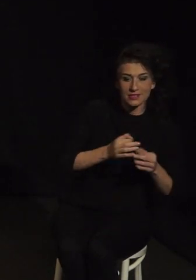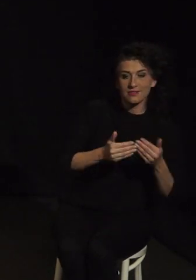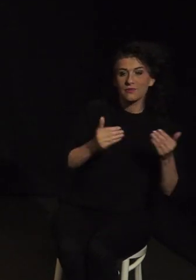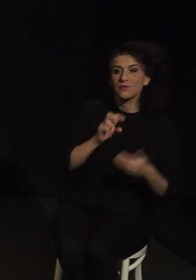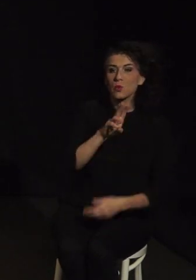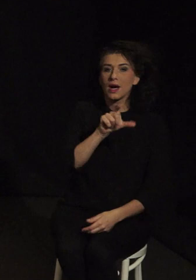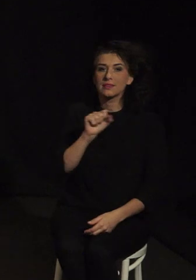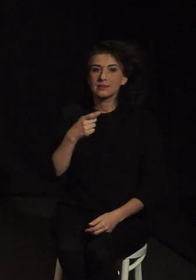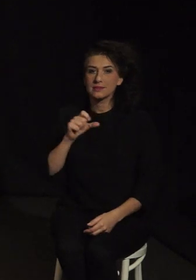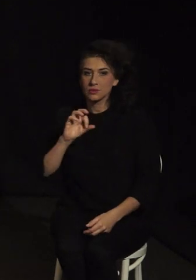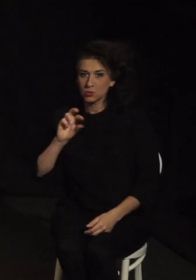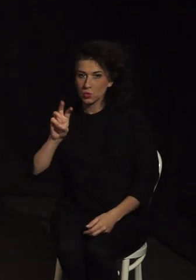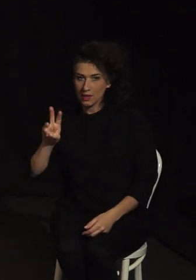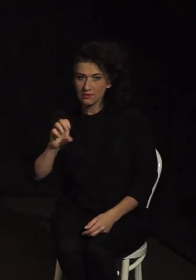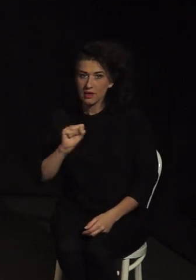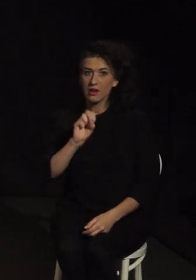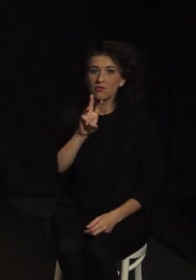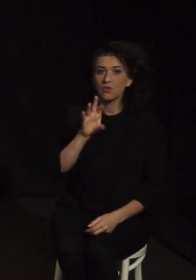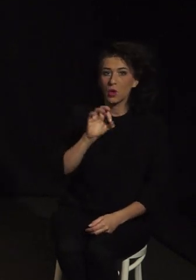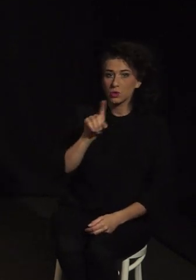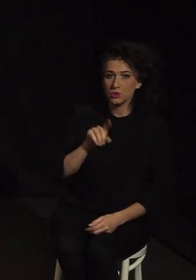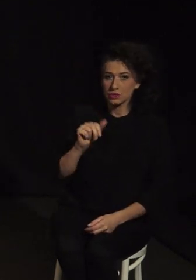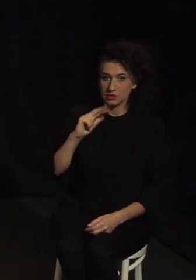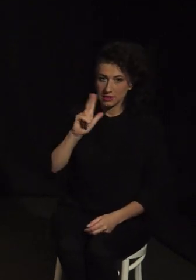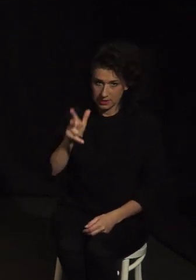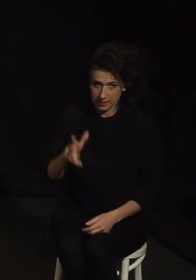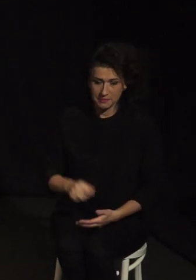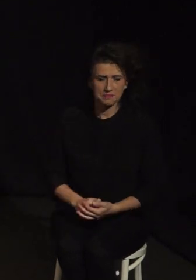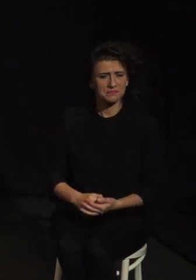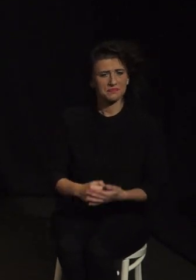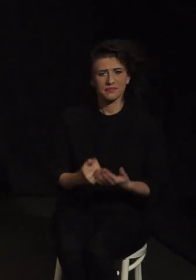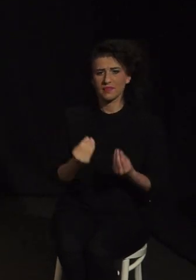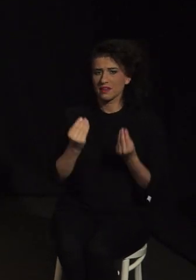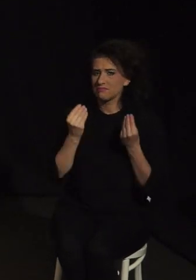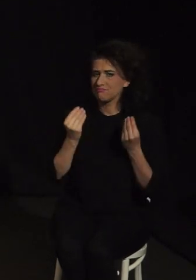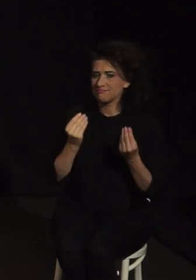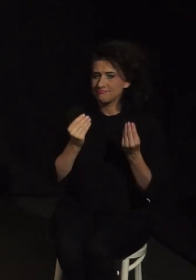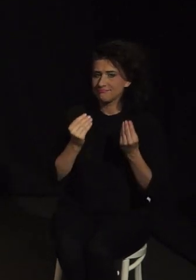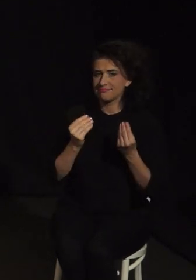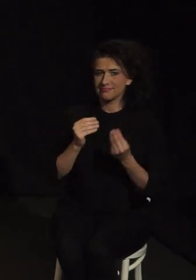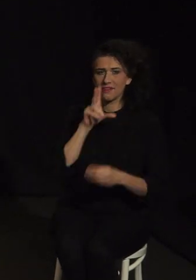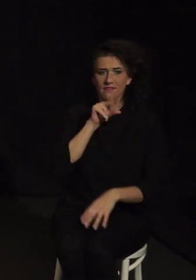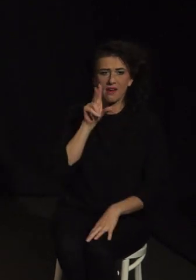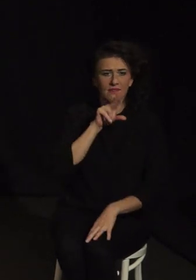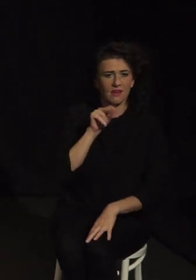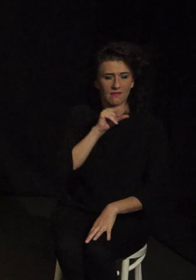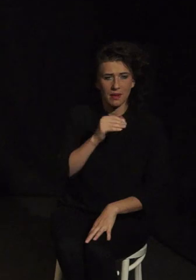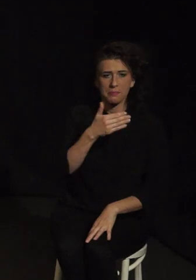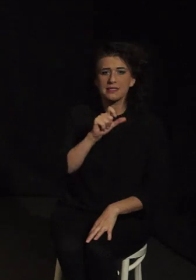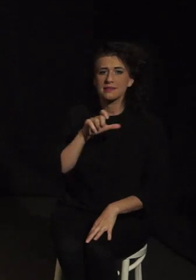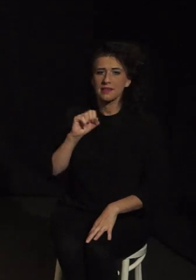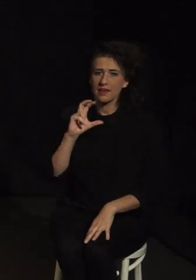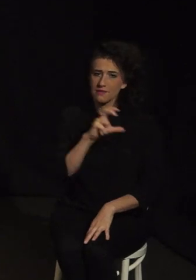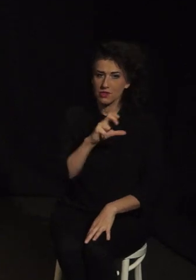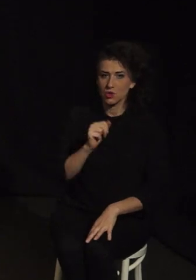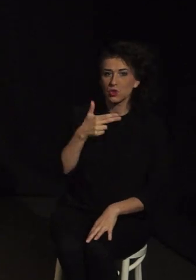Władysław Woźnik, an outstanding performer of Mickiewicz and Norwid as well as Peiper.